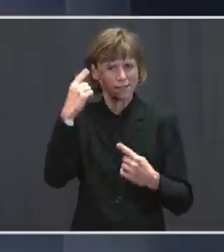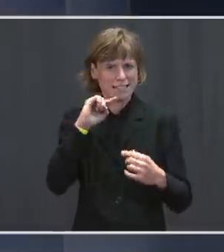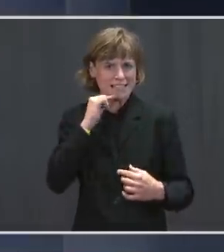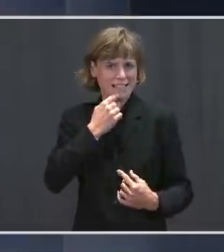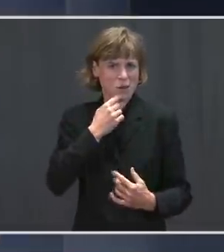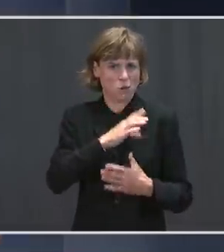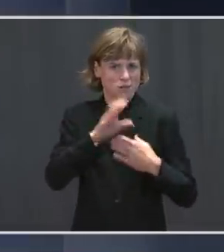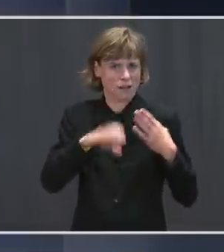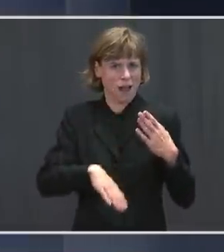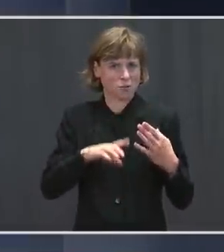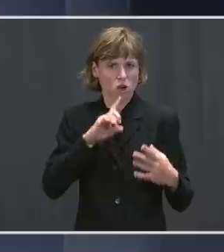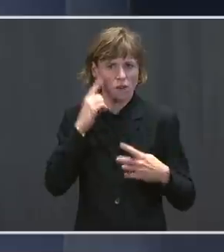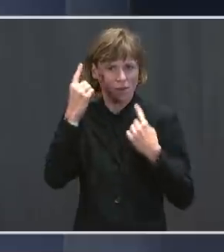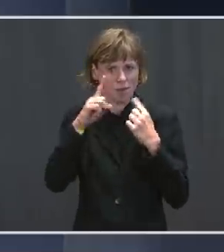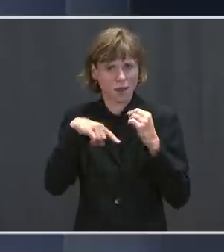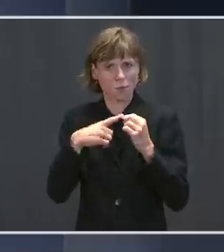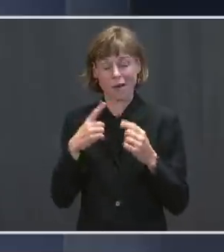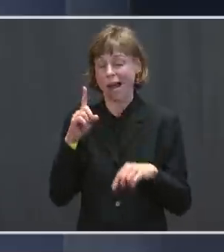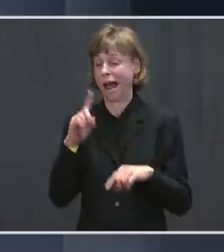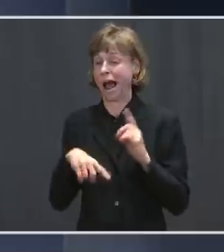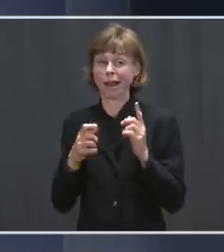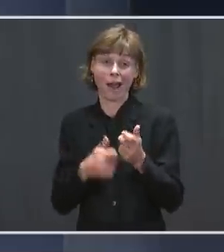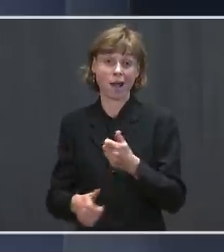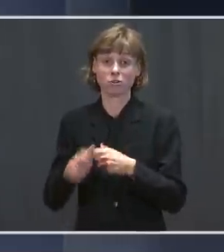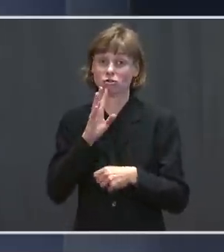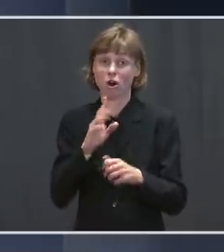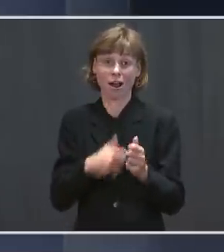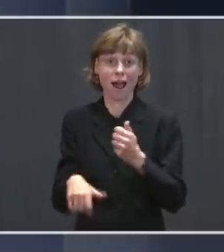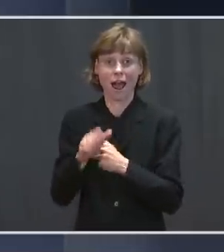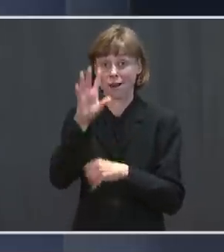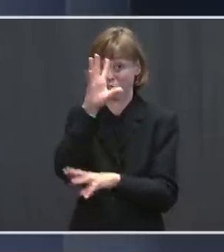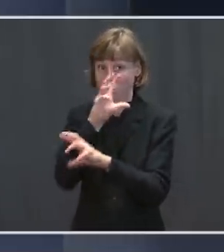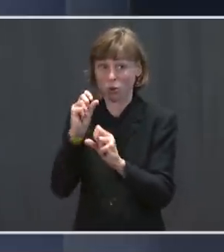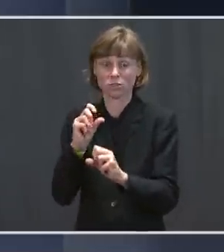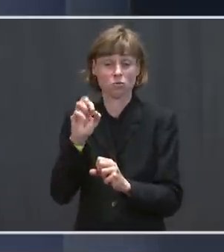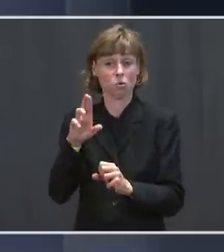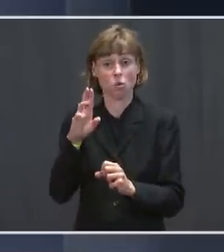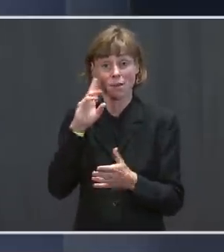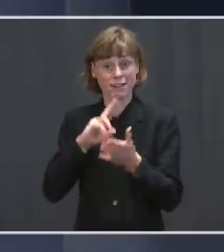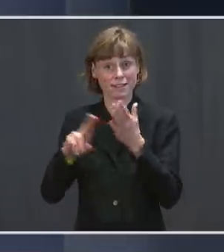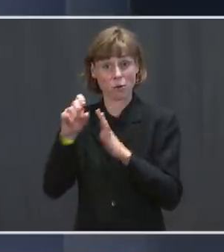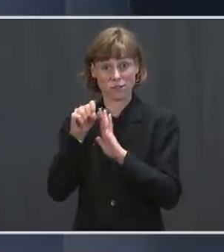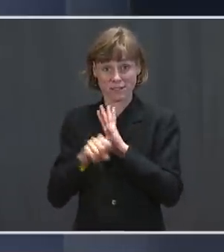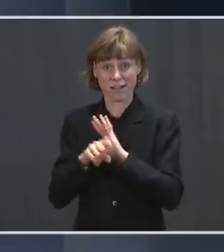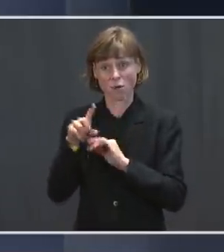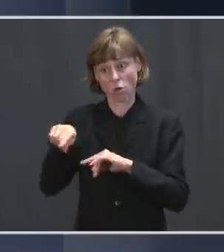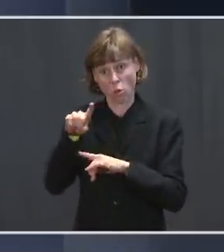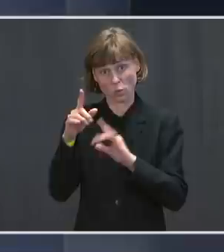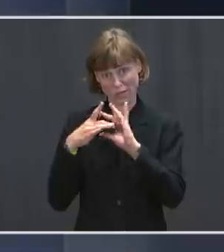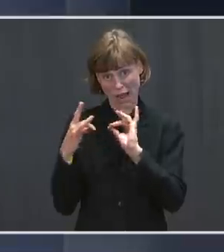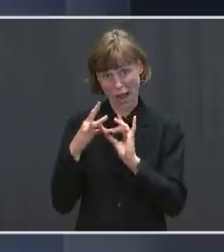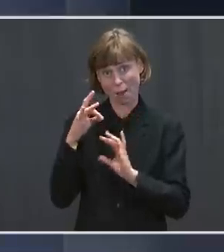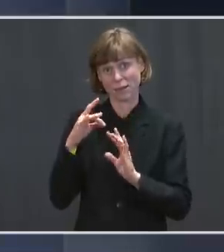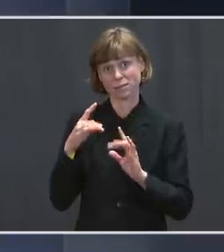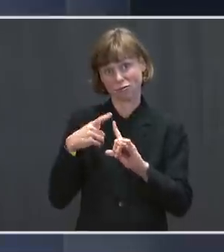of the President, or frankly, the Secretary of State. We certainly, of course, agree with those comments and statements from the State Department.